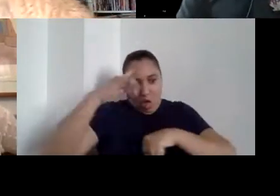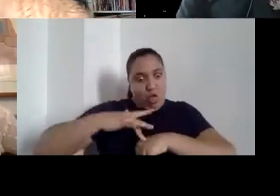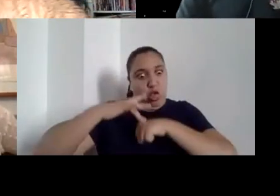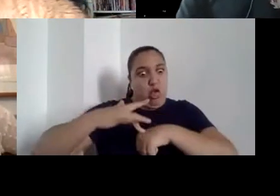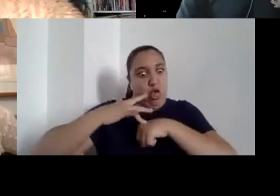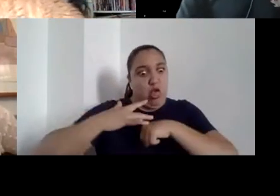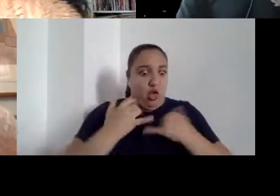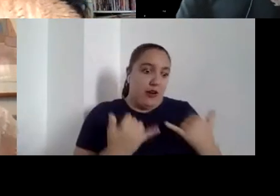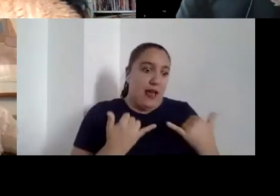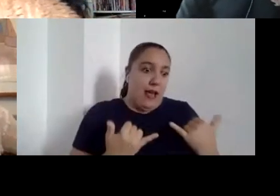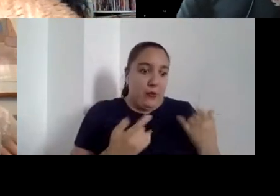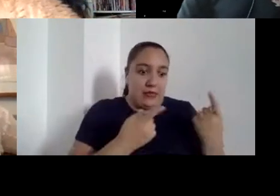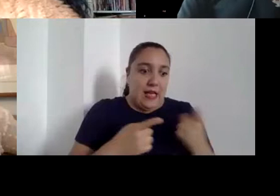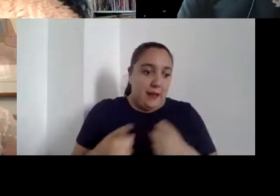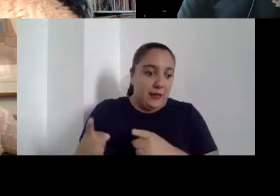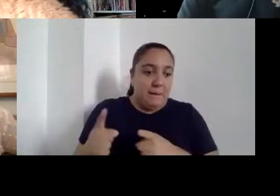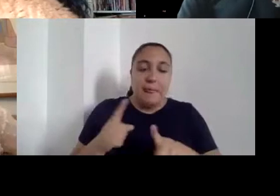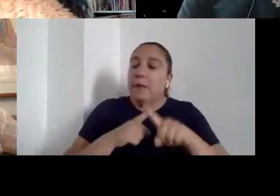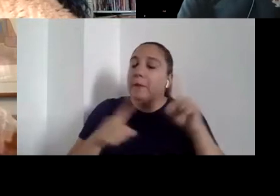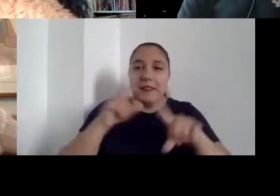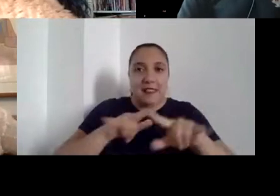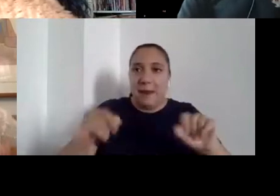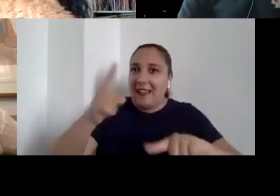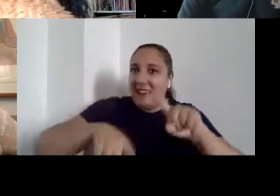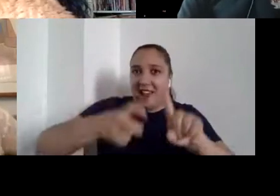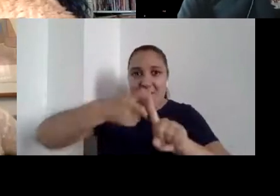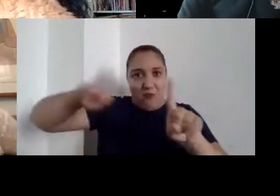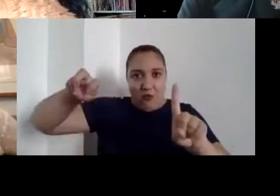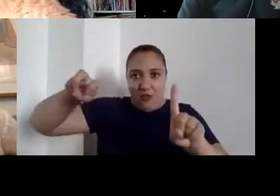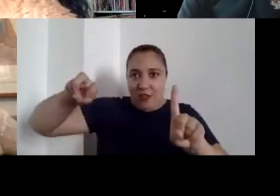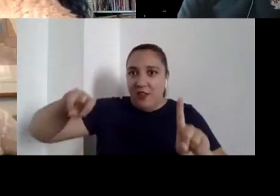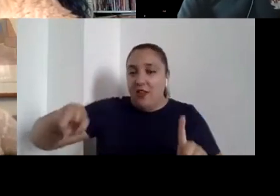they are having extraordinary material impacts on the folks